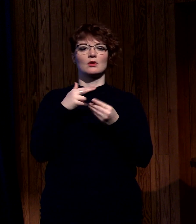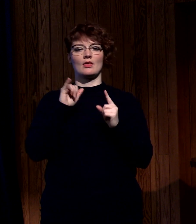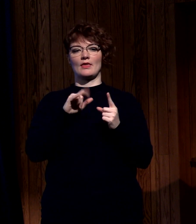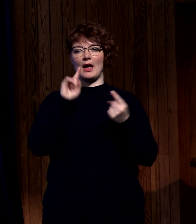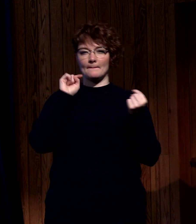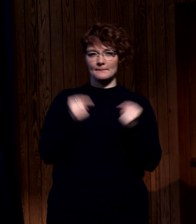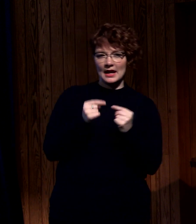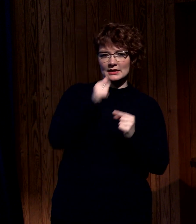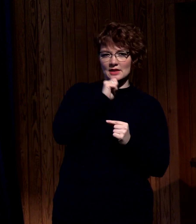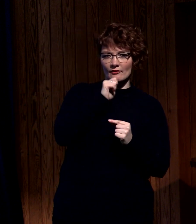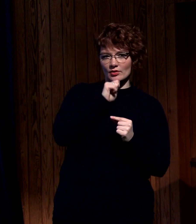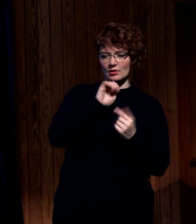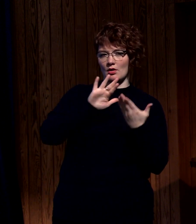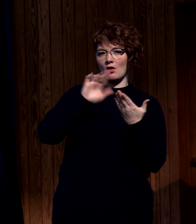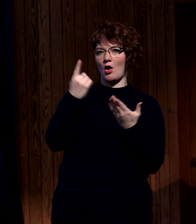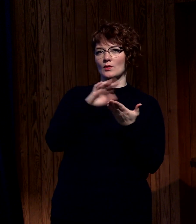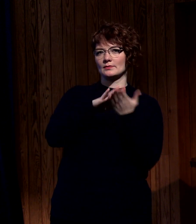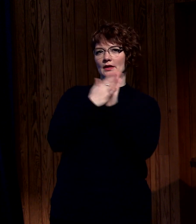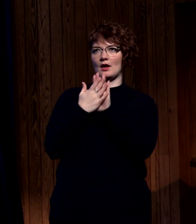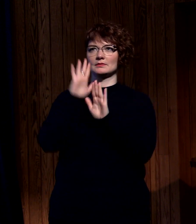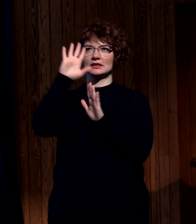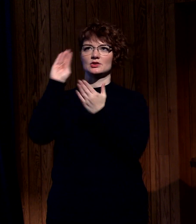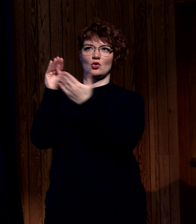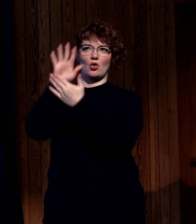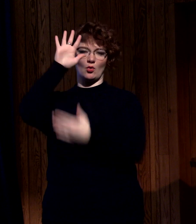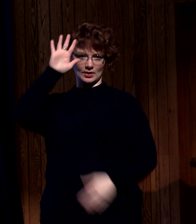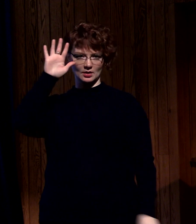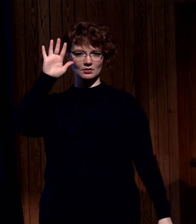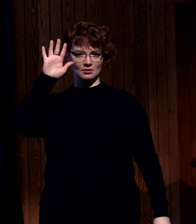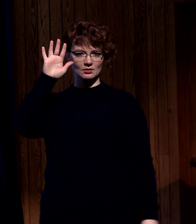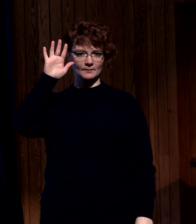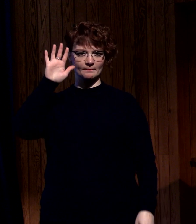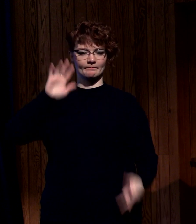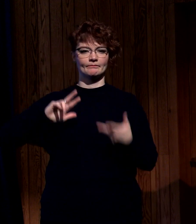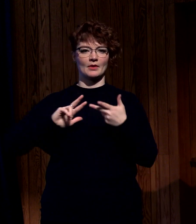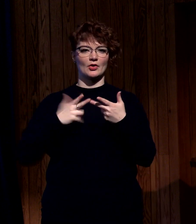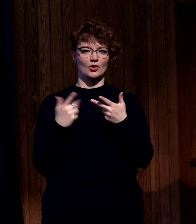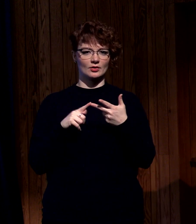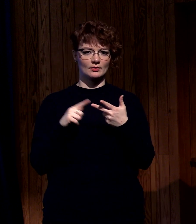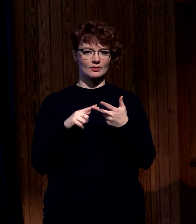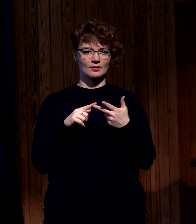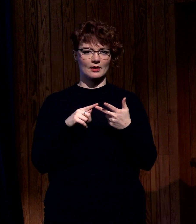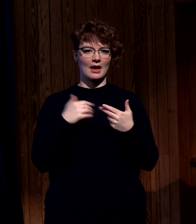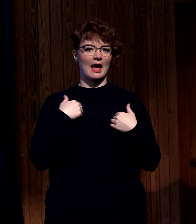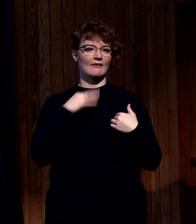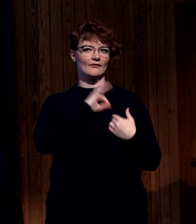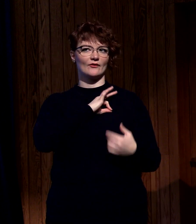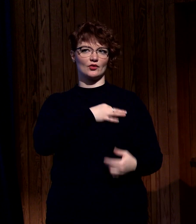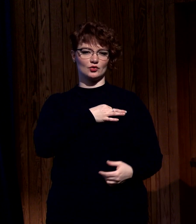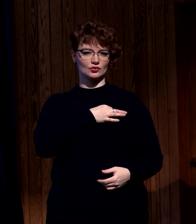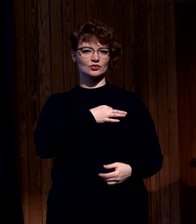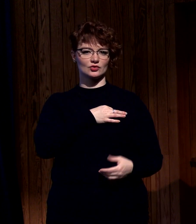for His glory. Number three, bear fruit bearing witness to